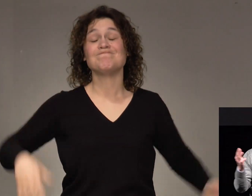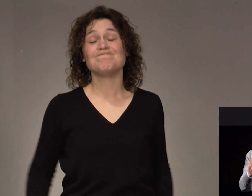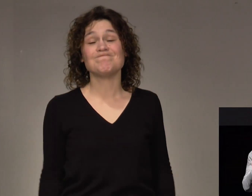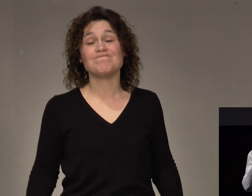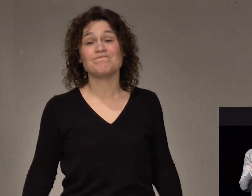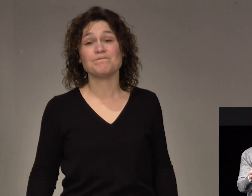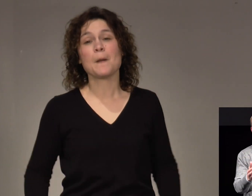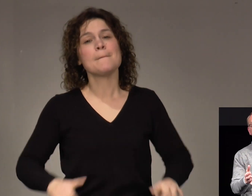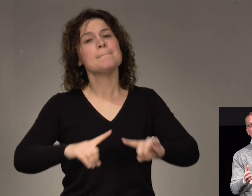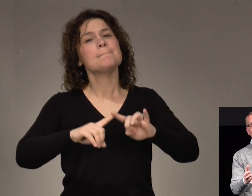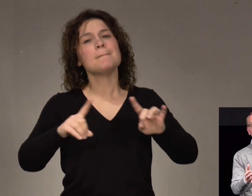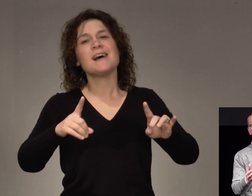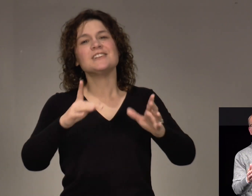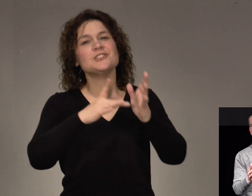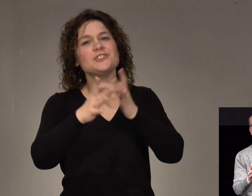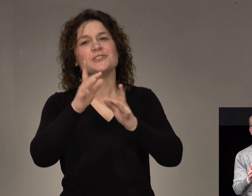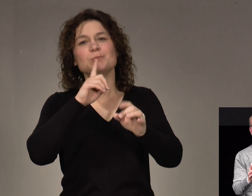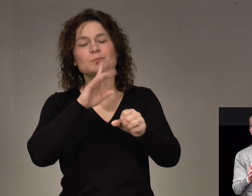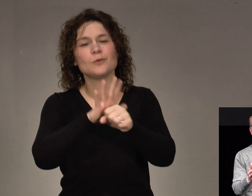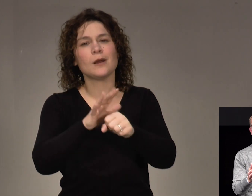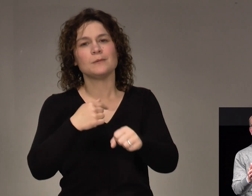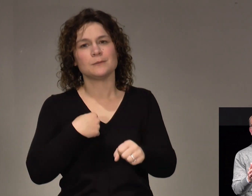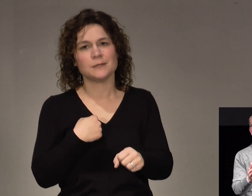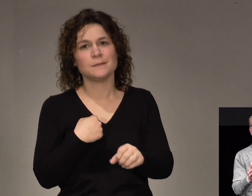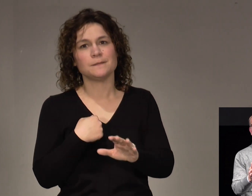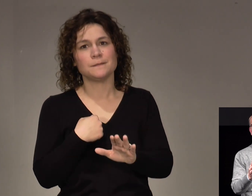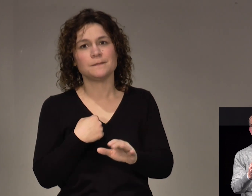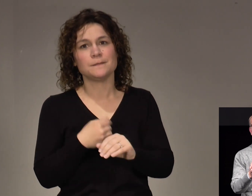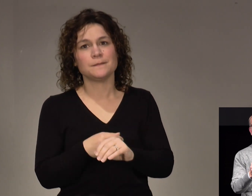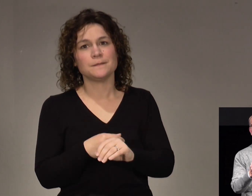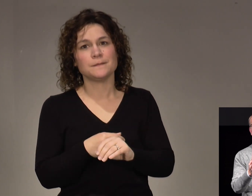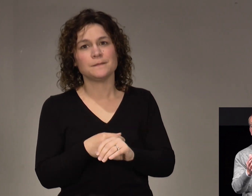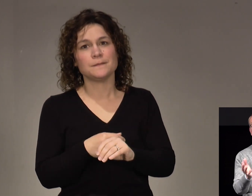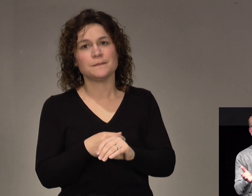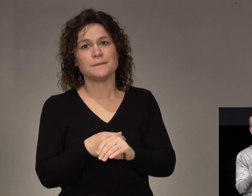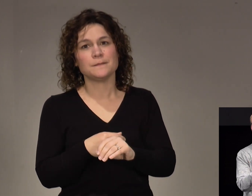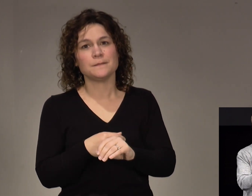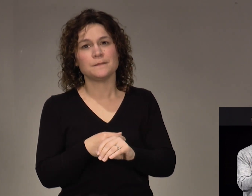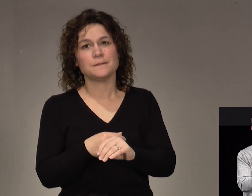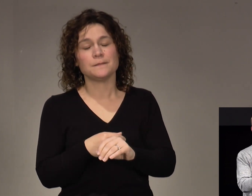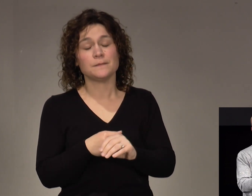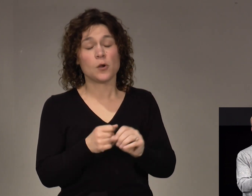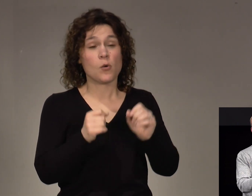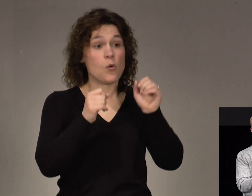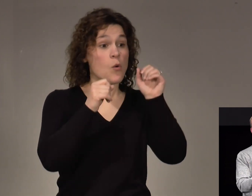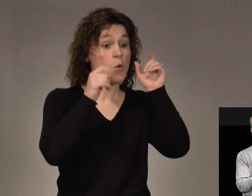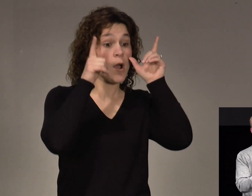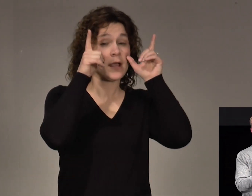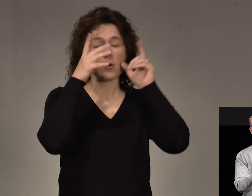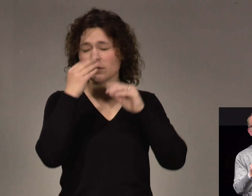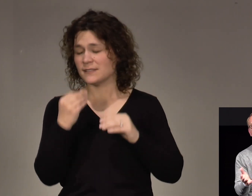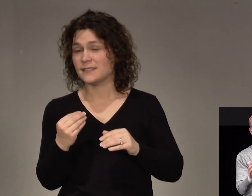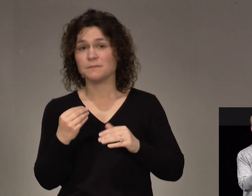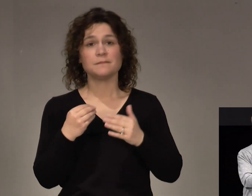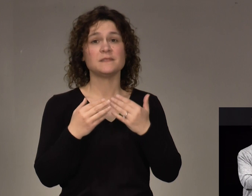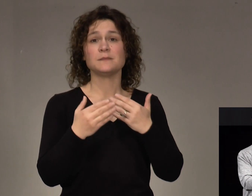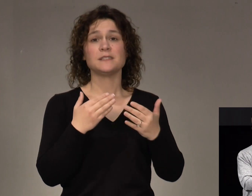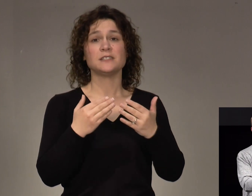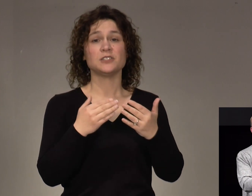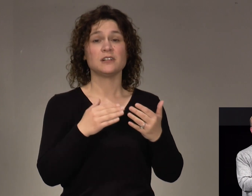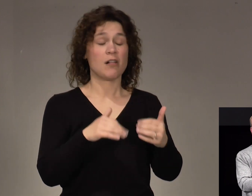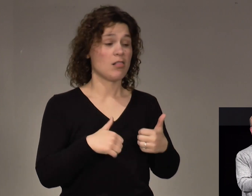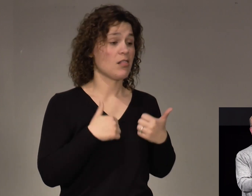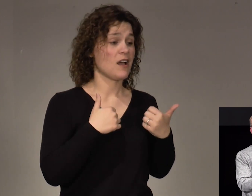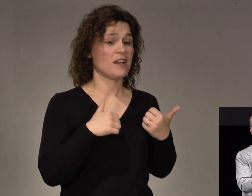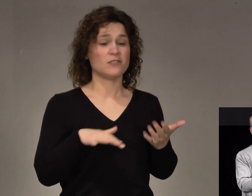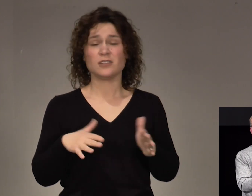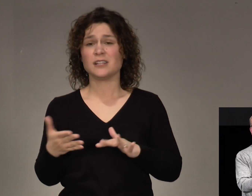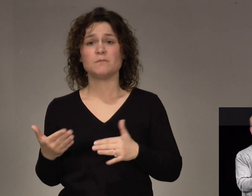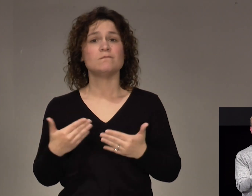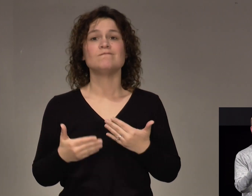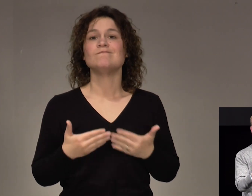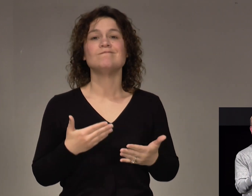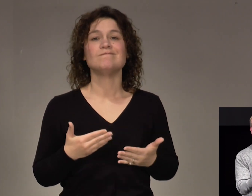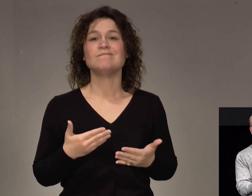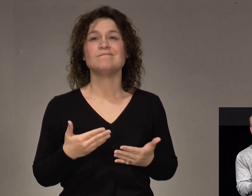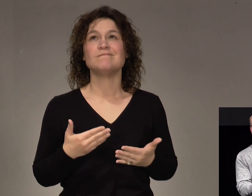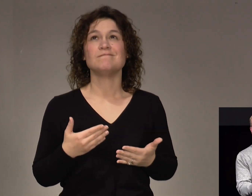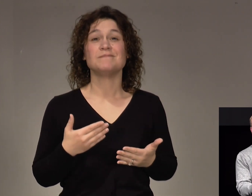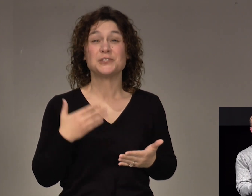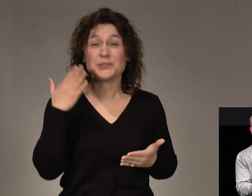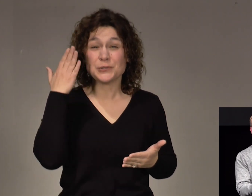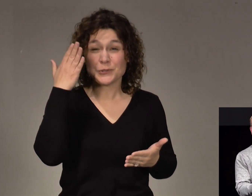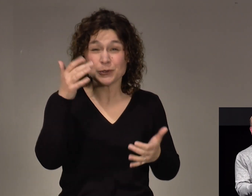But Jesus promised me, awake or asleep, alive or dead, you're gonna be with Me, Randy.